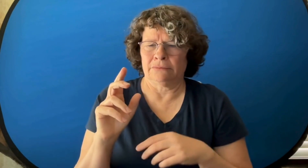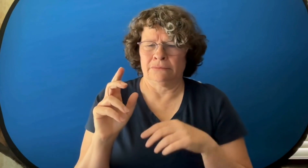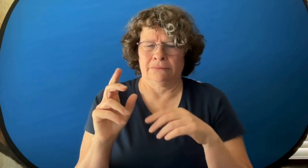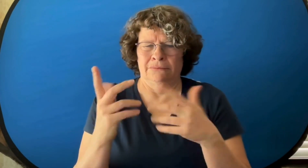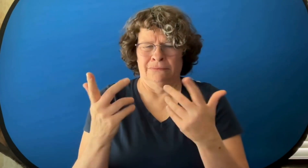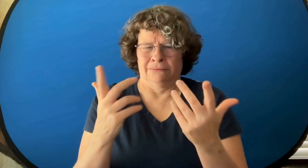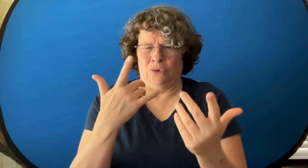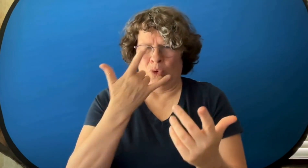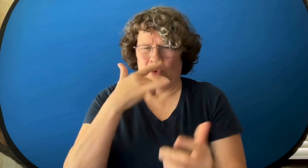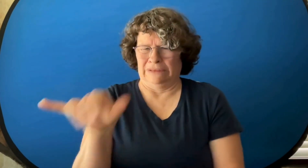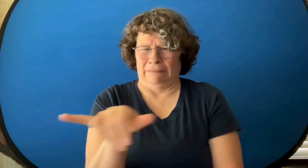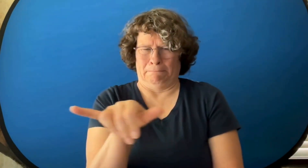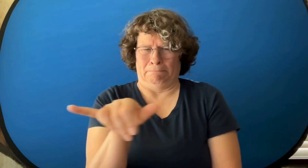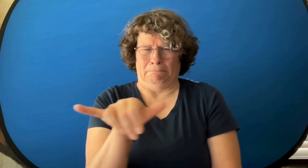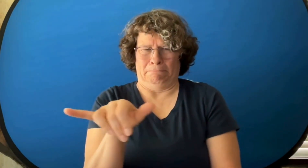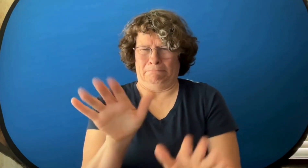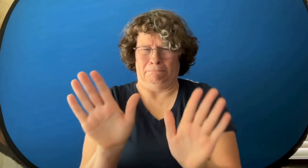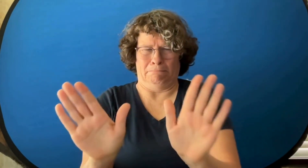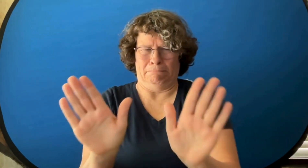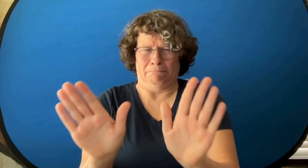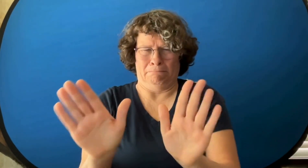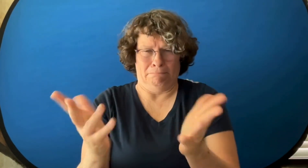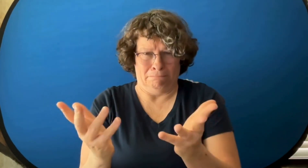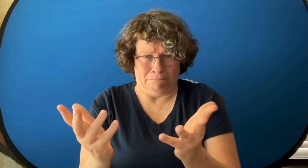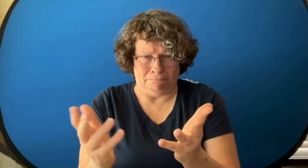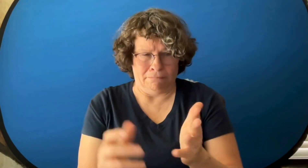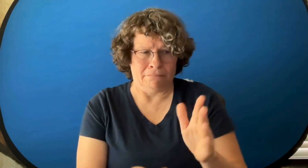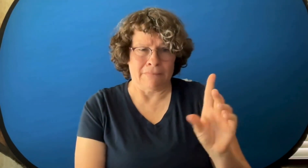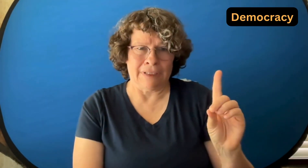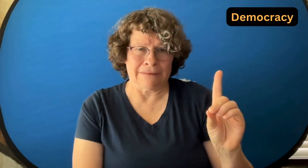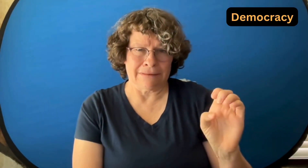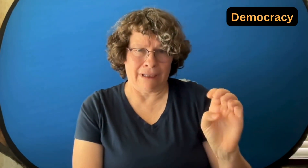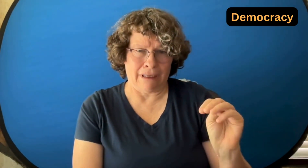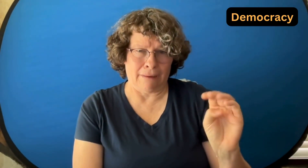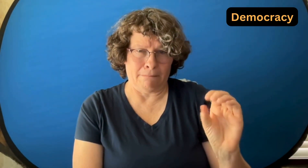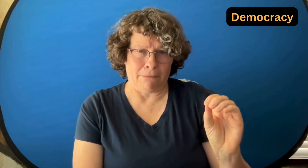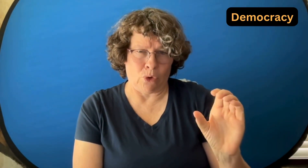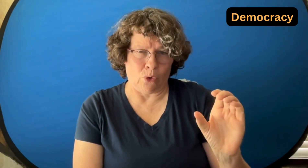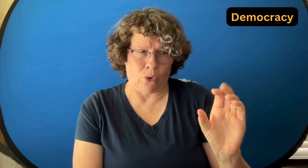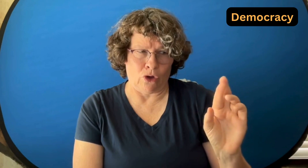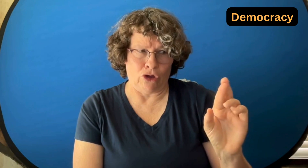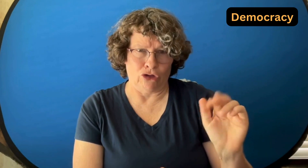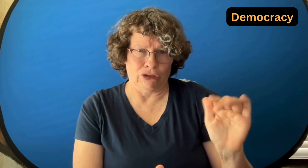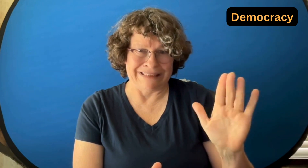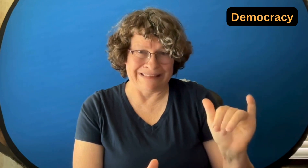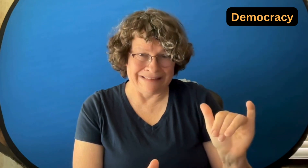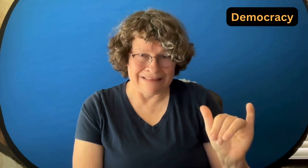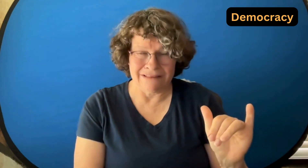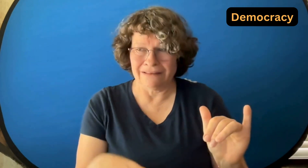that looks similar which is D e m o c r a c y